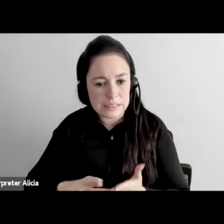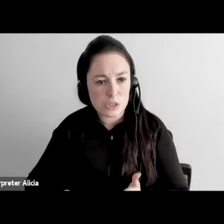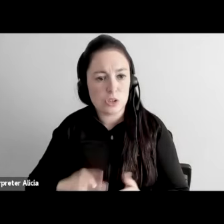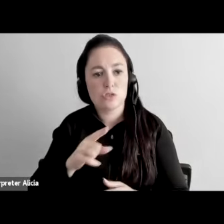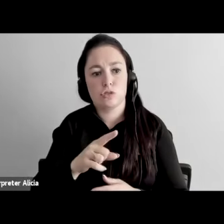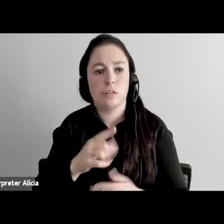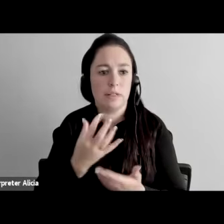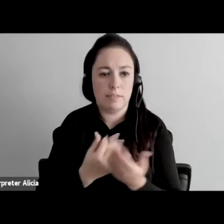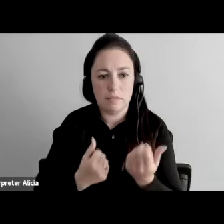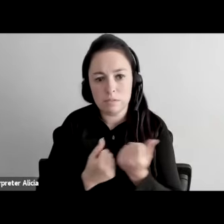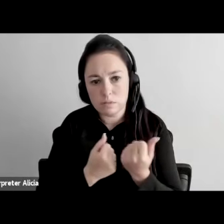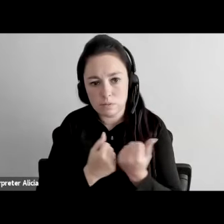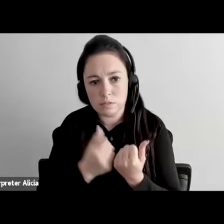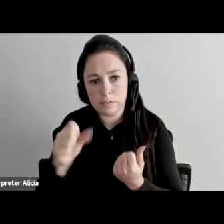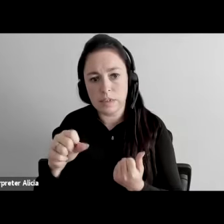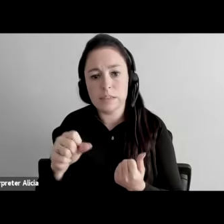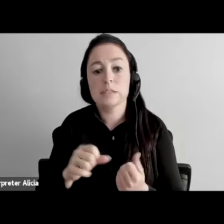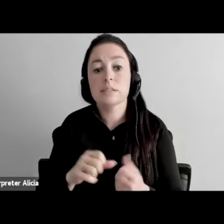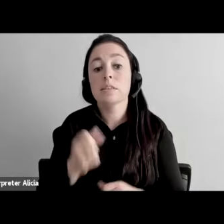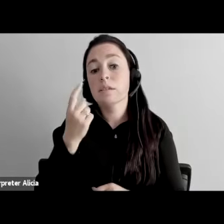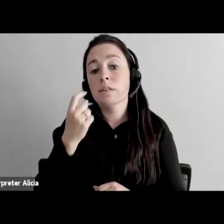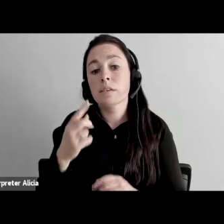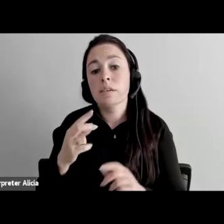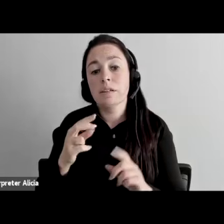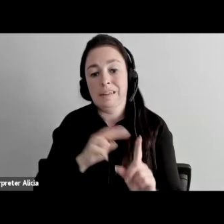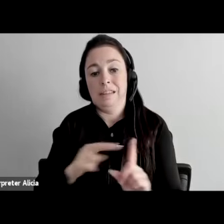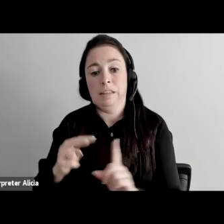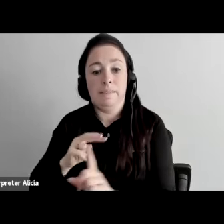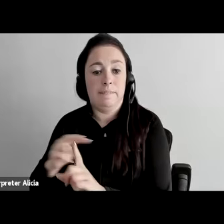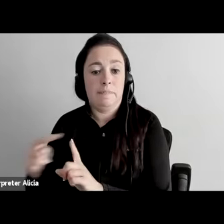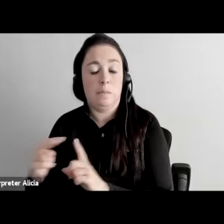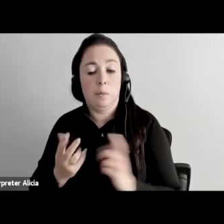but the viewpoints in this presentation are those